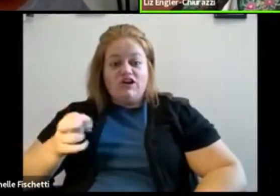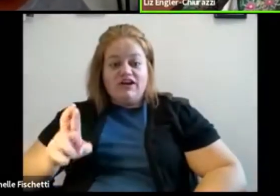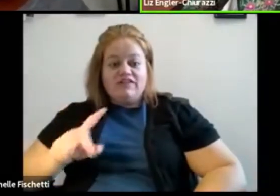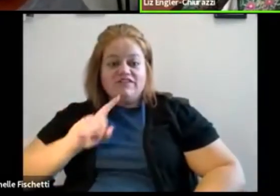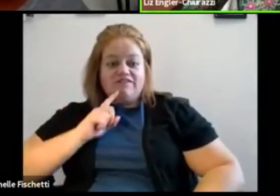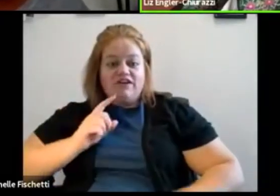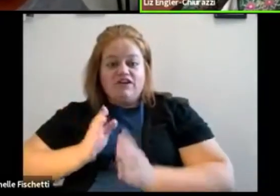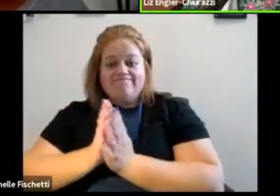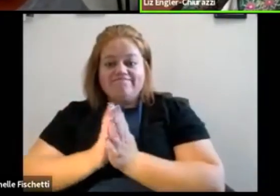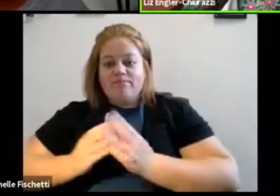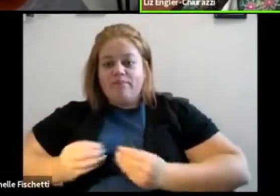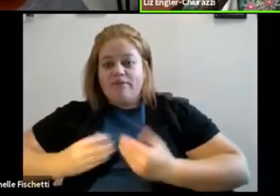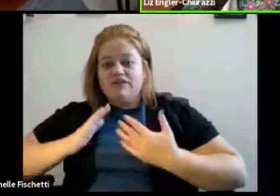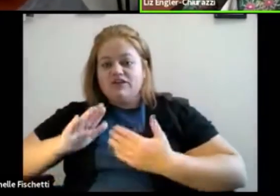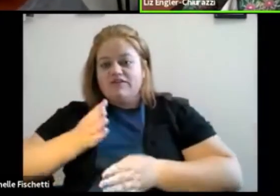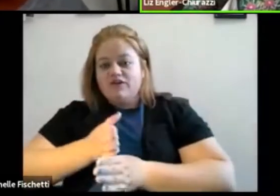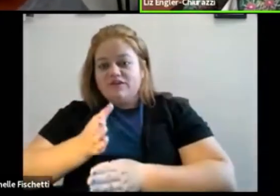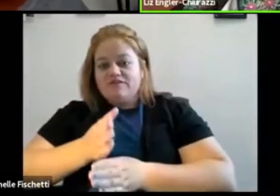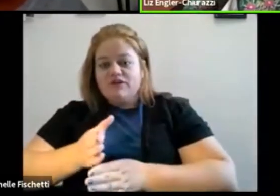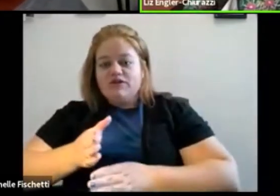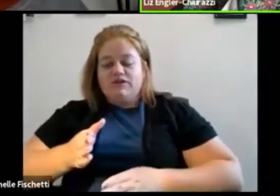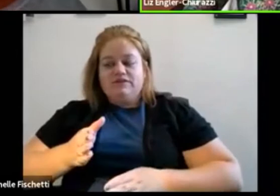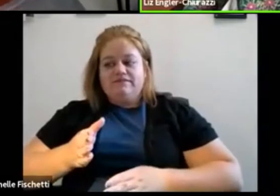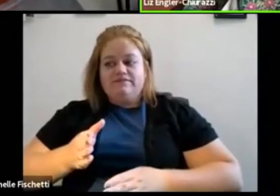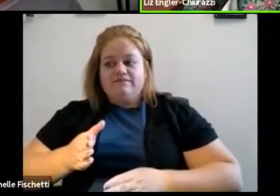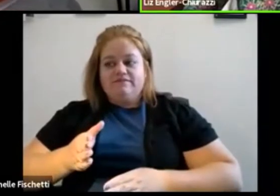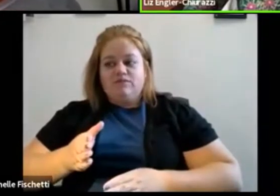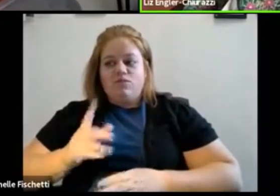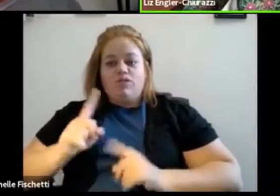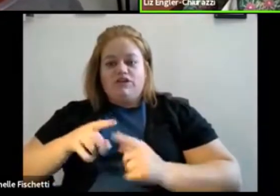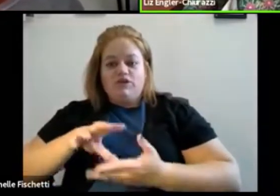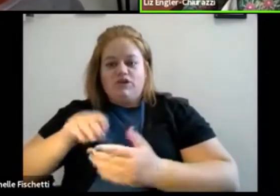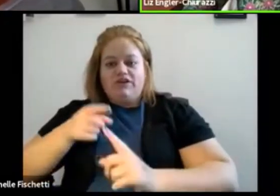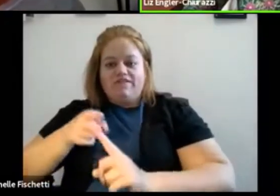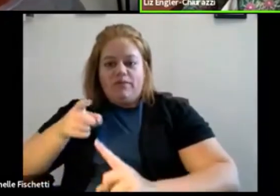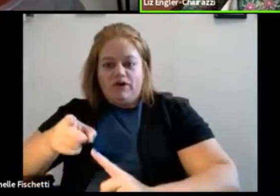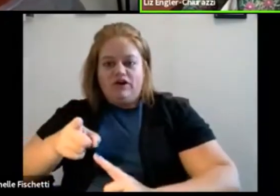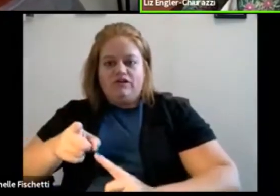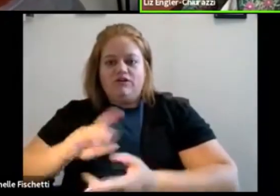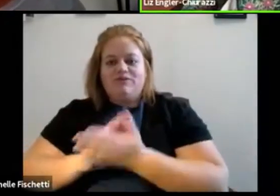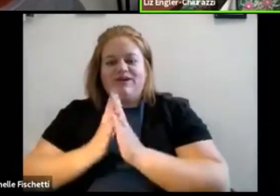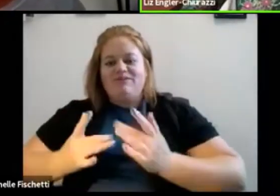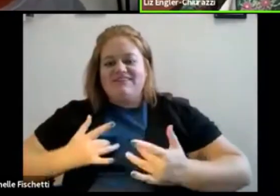ton of drive and you can't help but get excited for what she's working on so